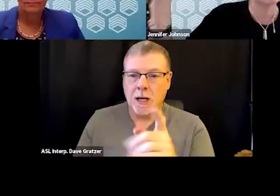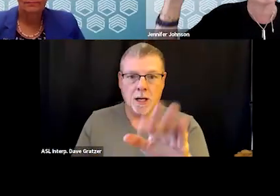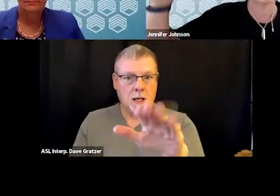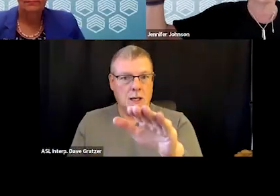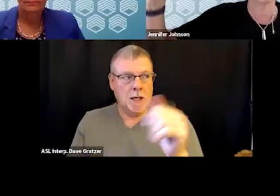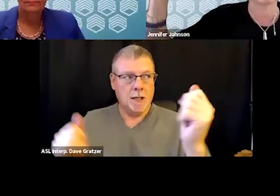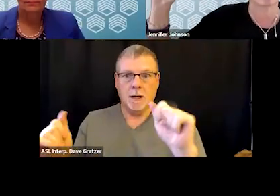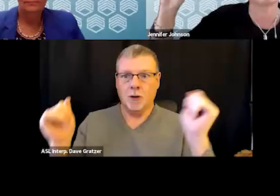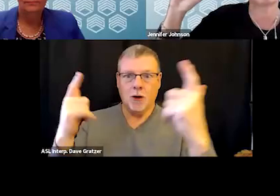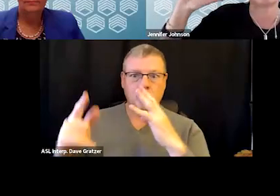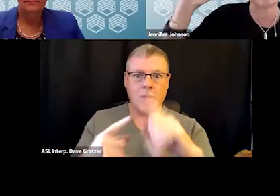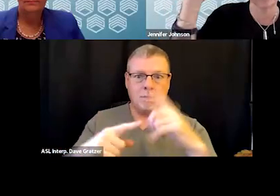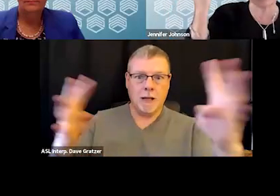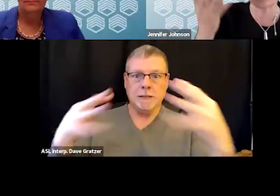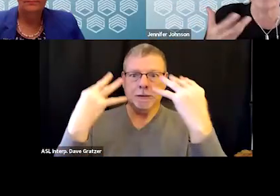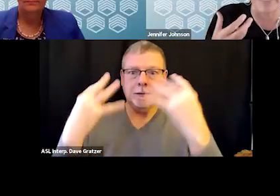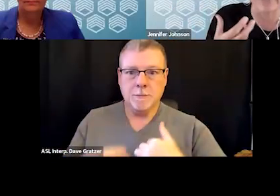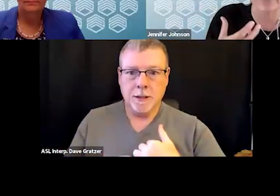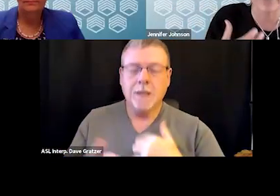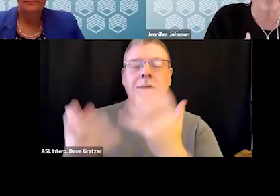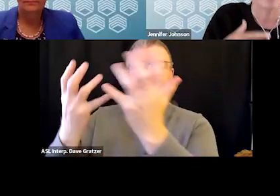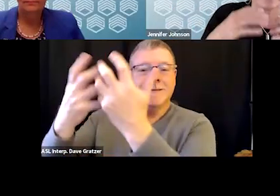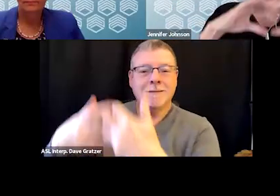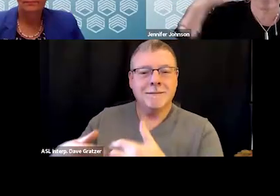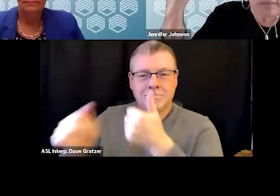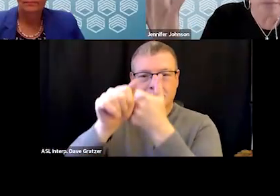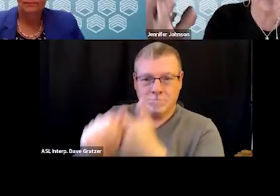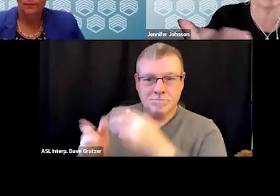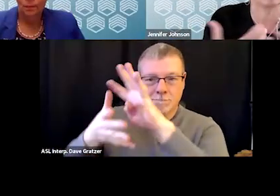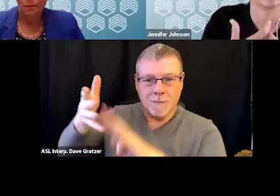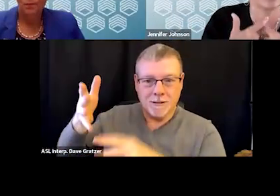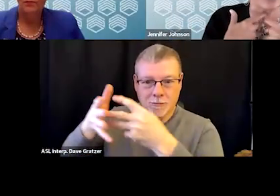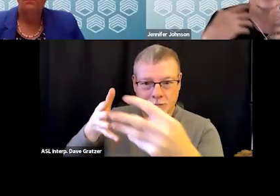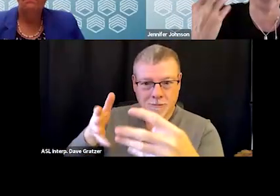All of these things that are happening fit into a pattern that becomes a delusion,